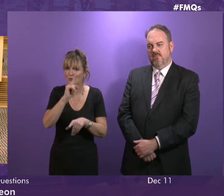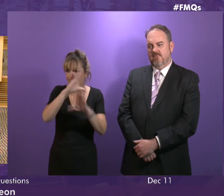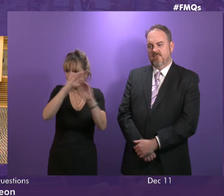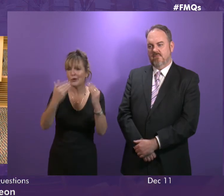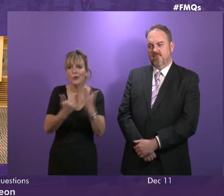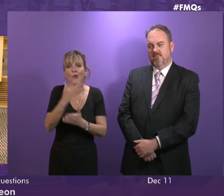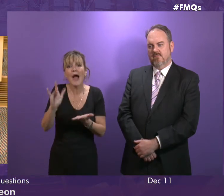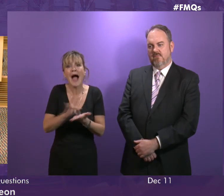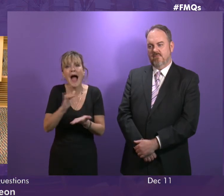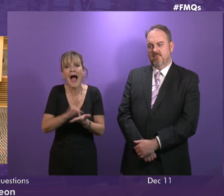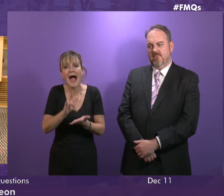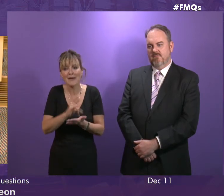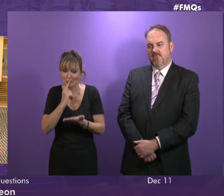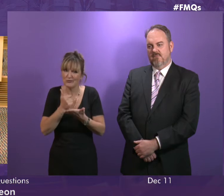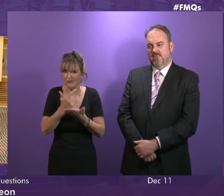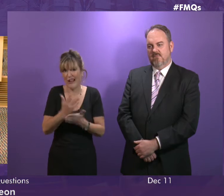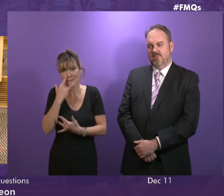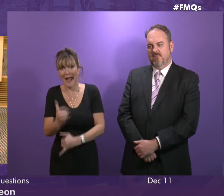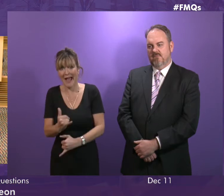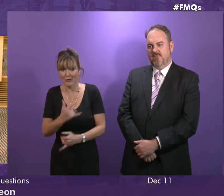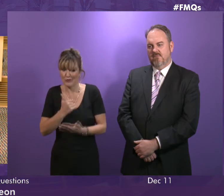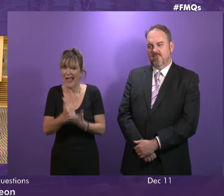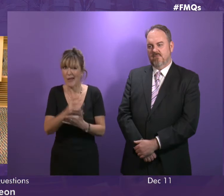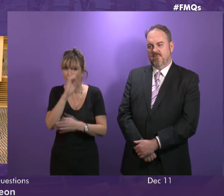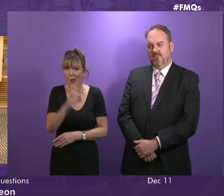to help loneliness in the Western Isles and Argyll and Bute.